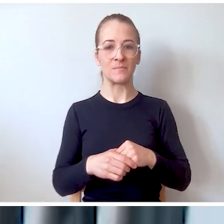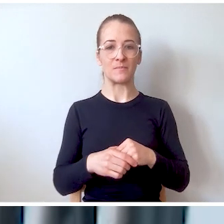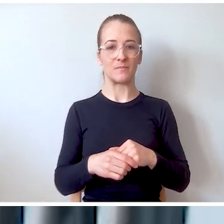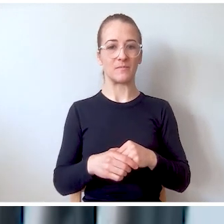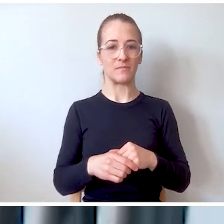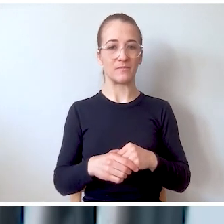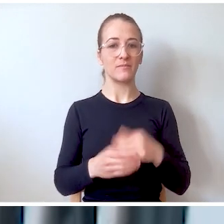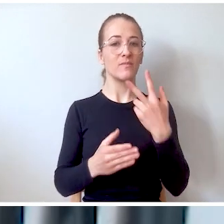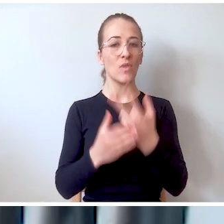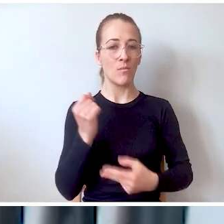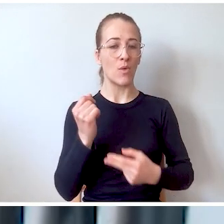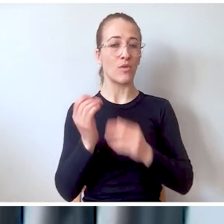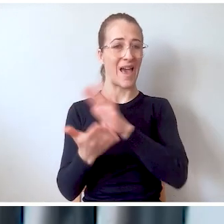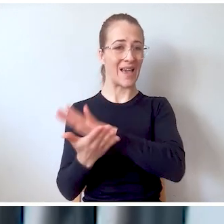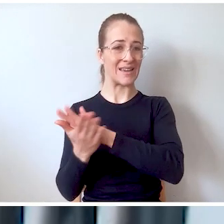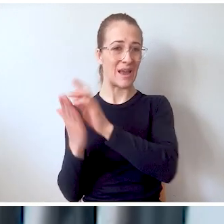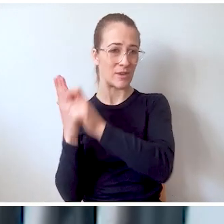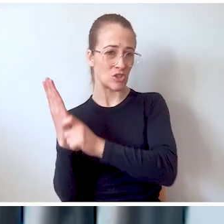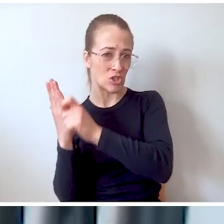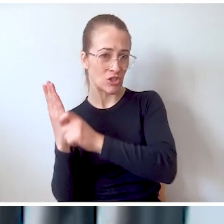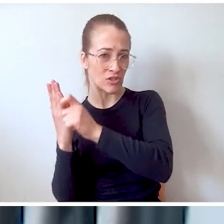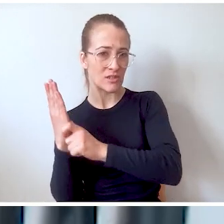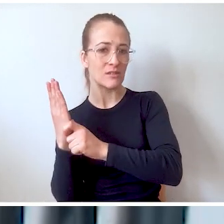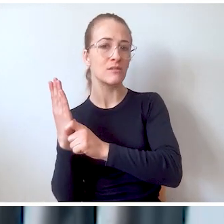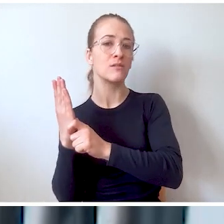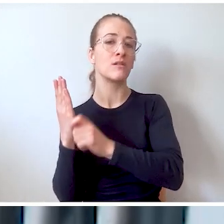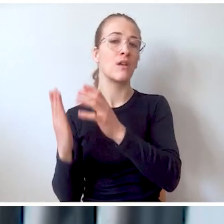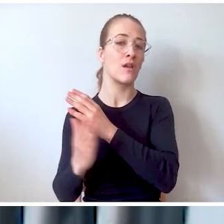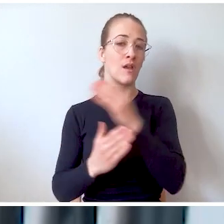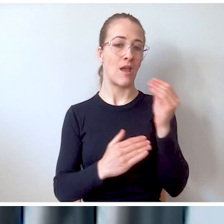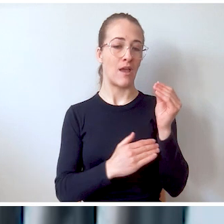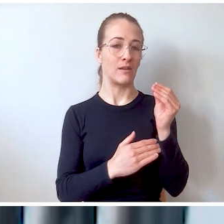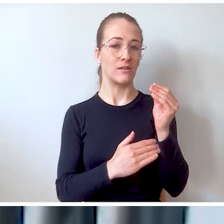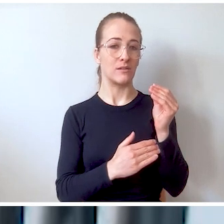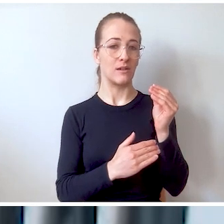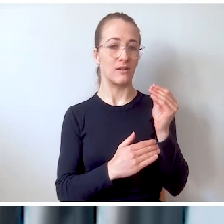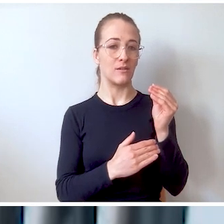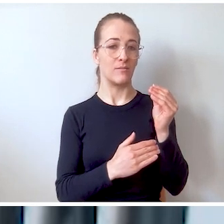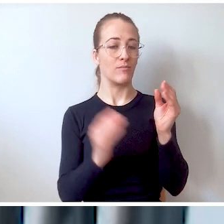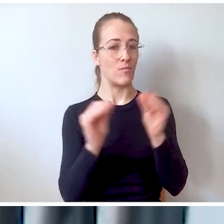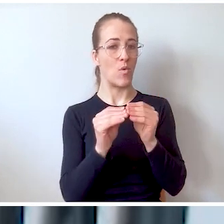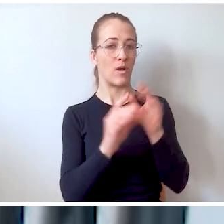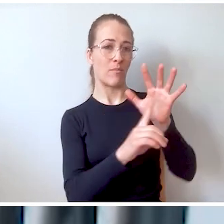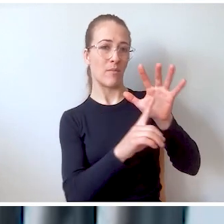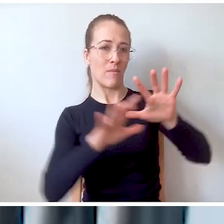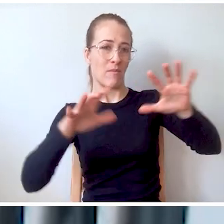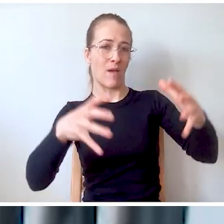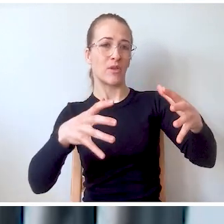both journal writing for academic journals, as well as more popularly read